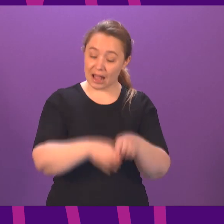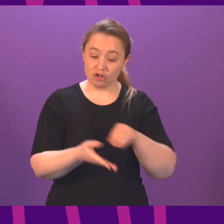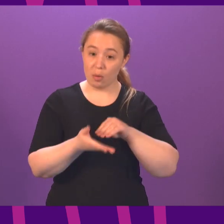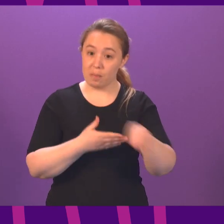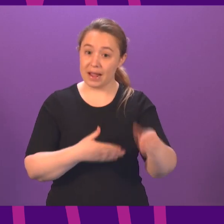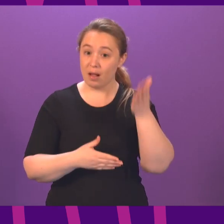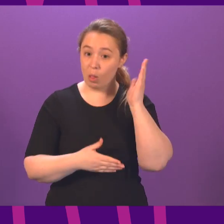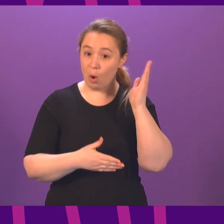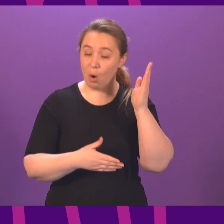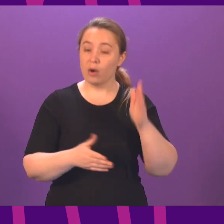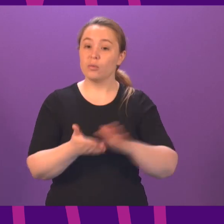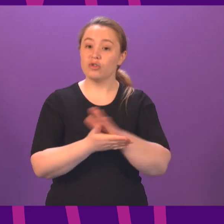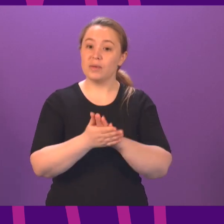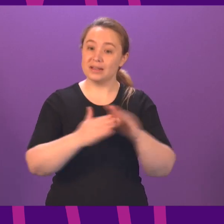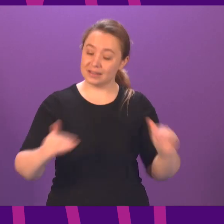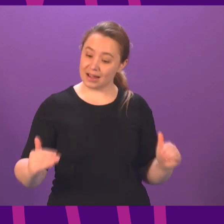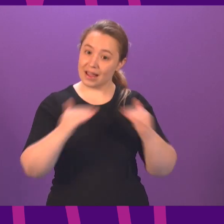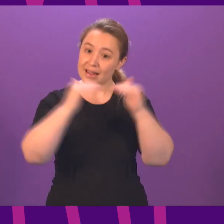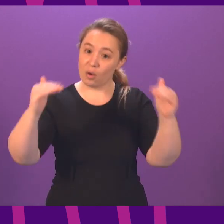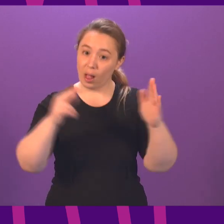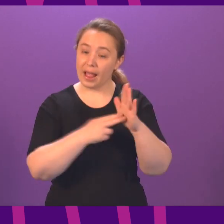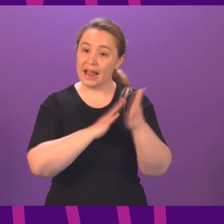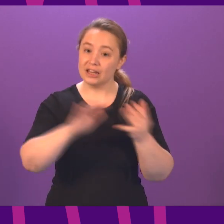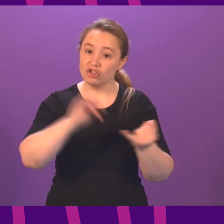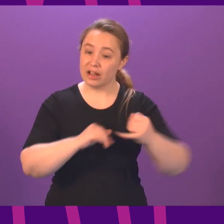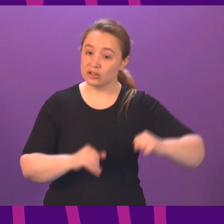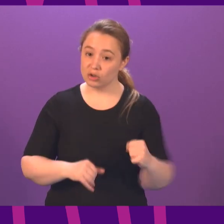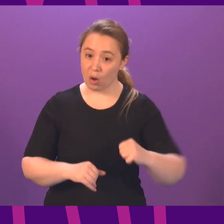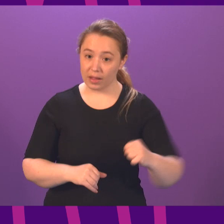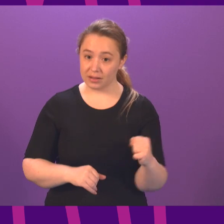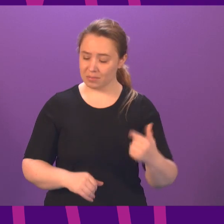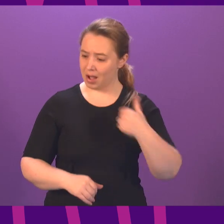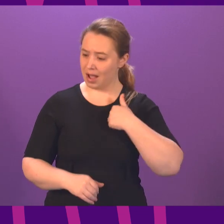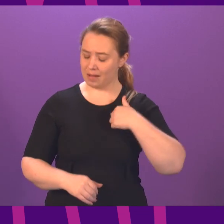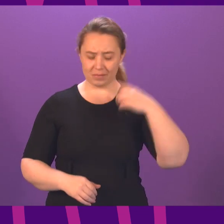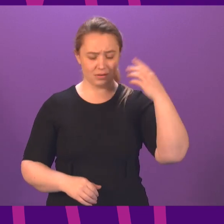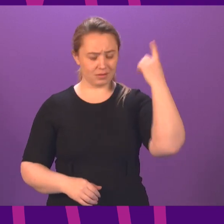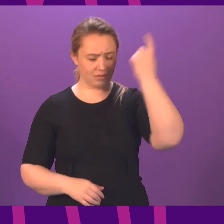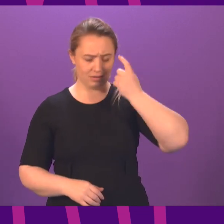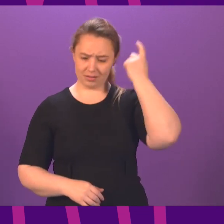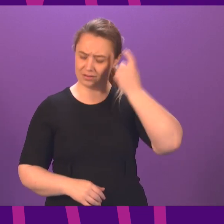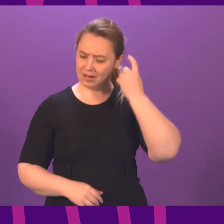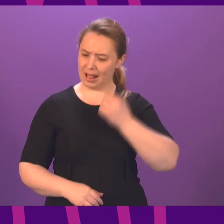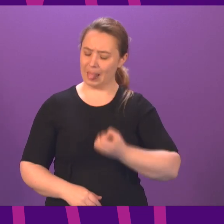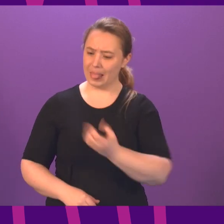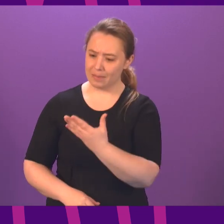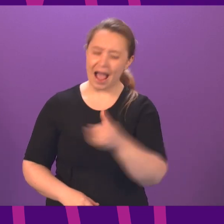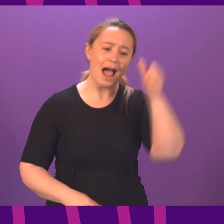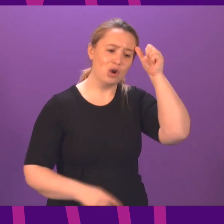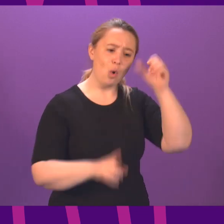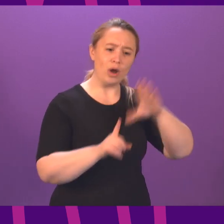footing with NHS Scotland. I know why the Tories would have voted against all that,